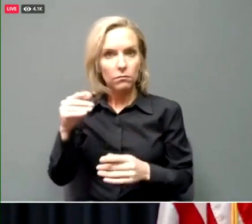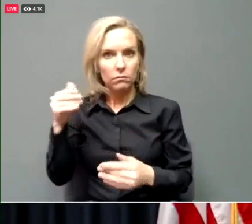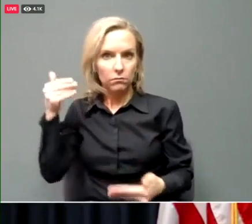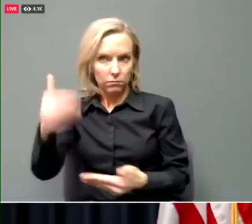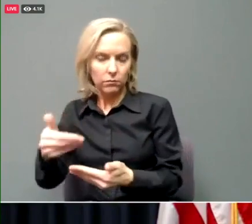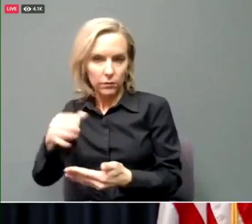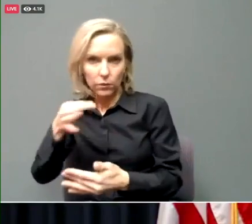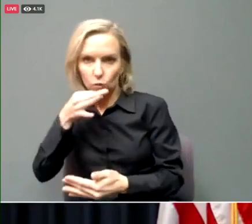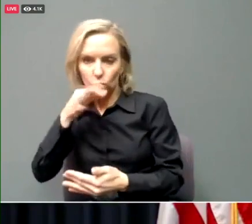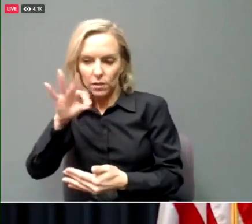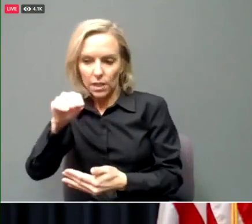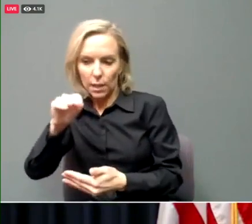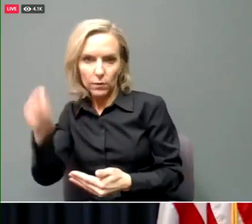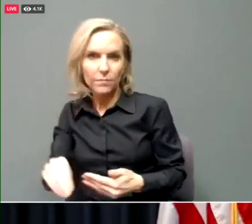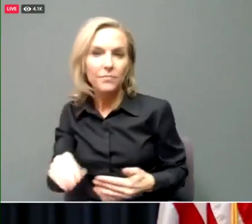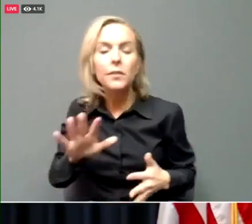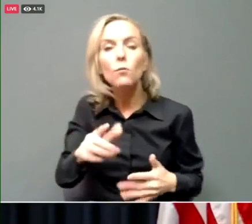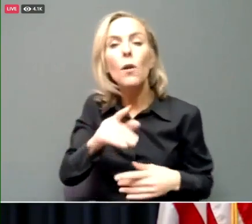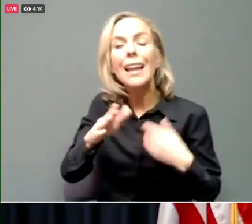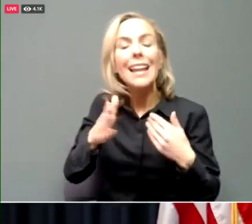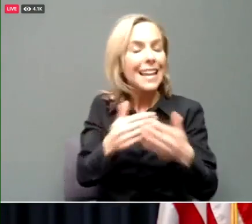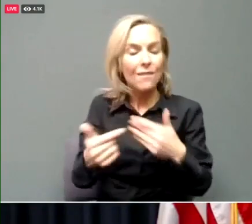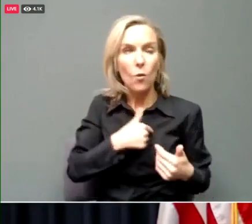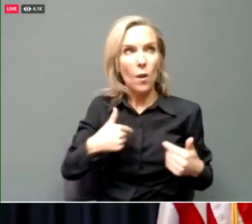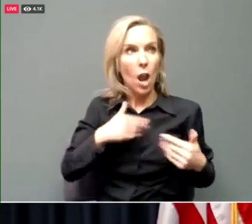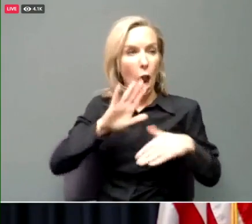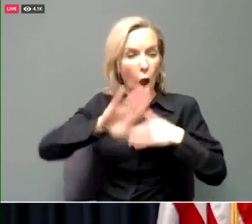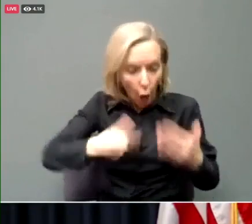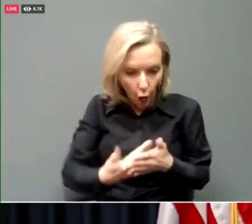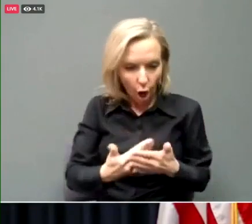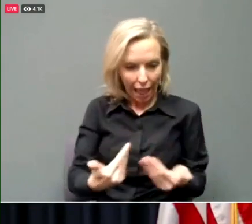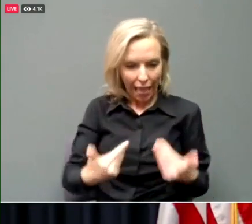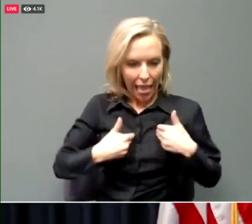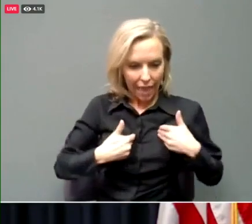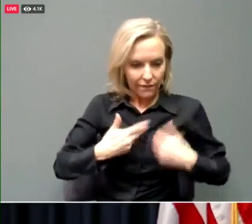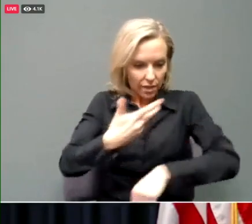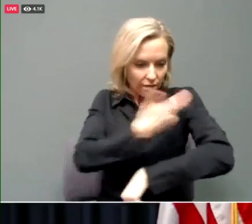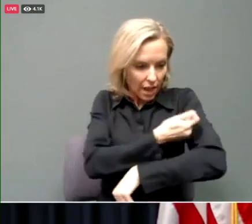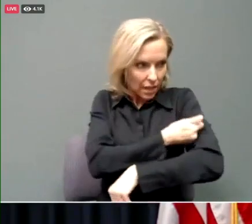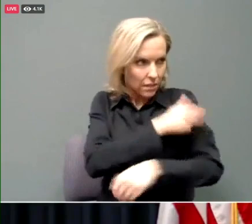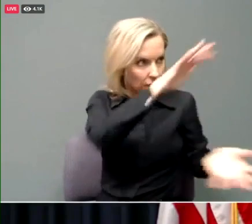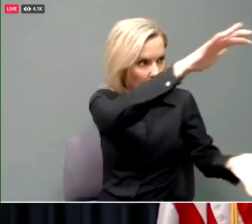new inventory we got and even with the fact that we reclaimed inventory from